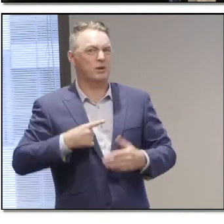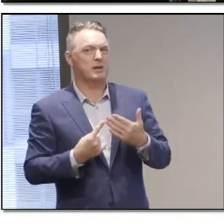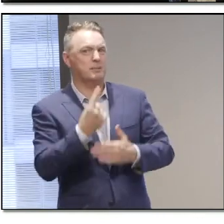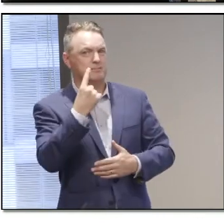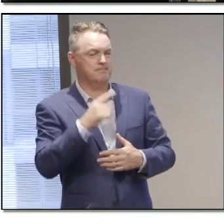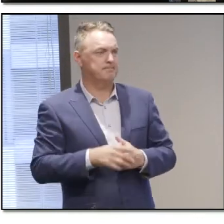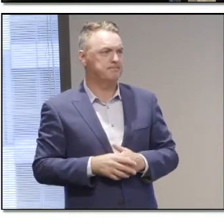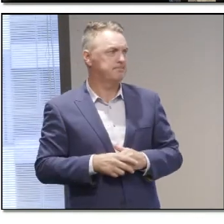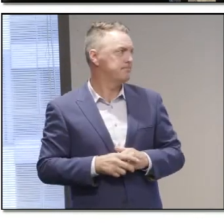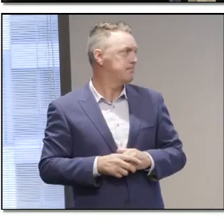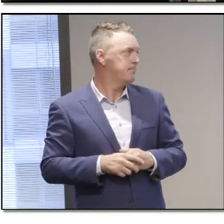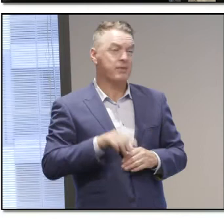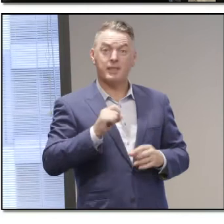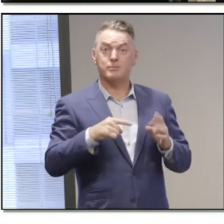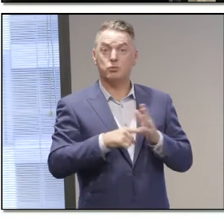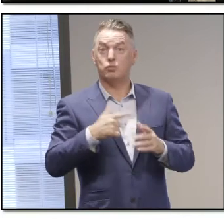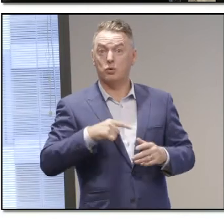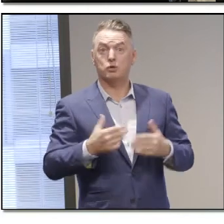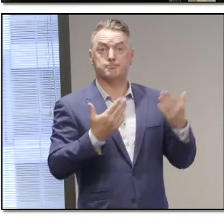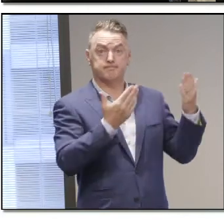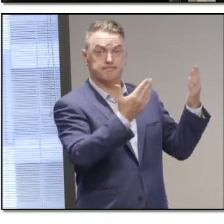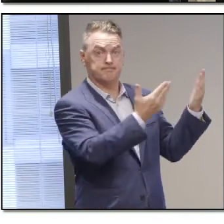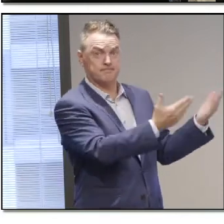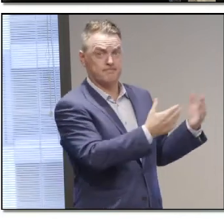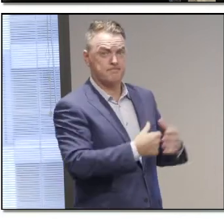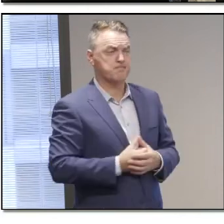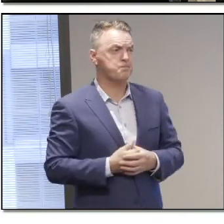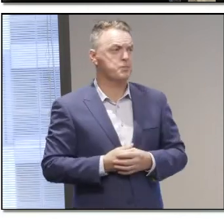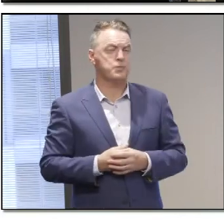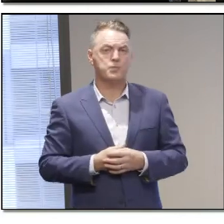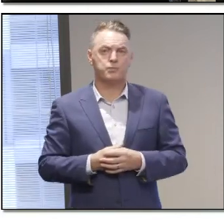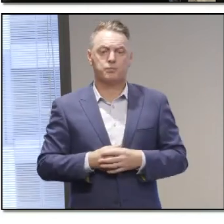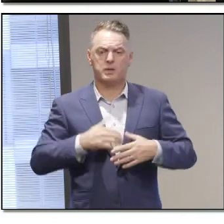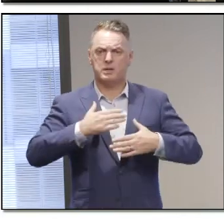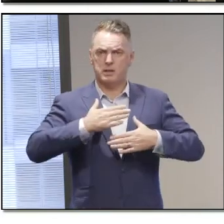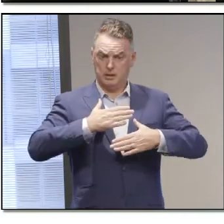and it matters because of this graph. The way lung function, the way your lungs grow,